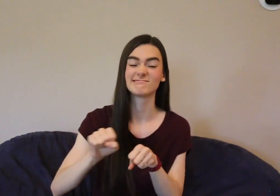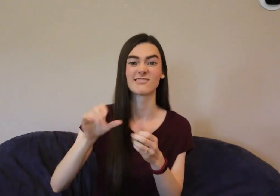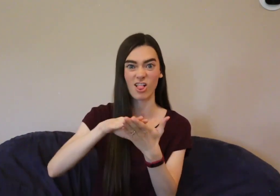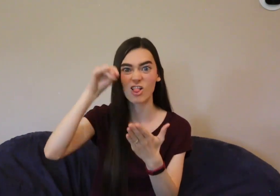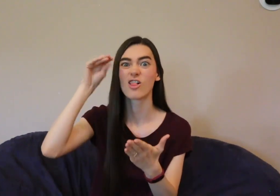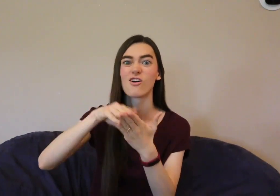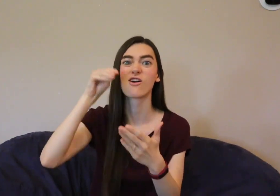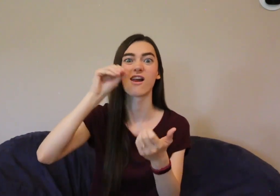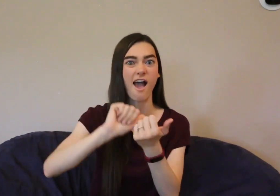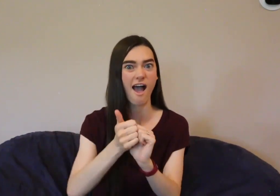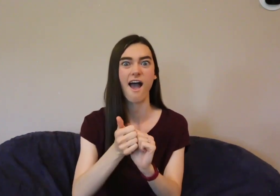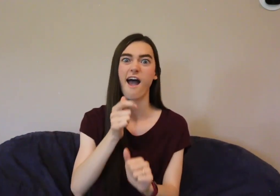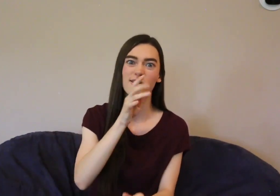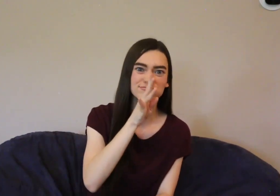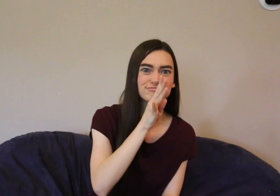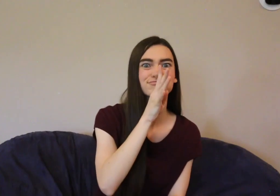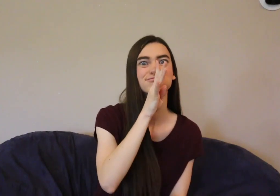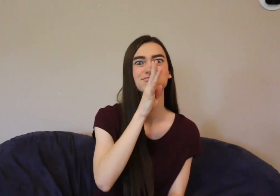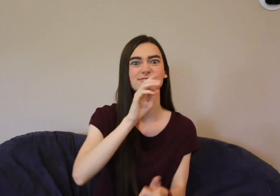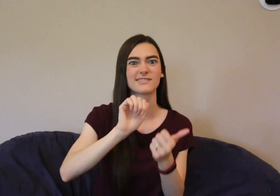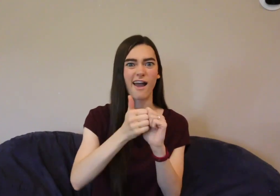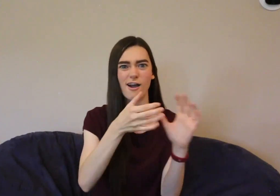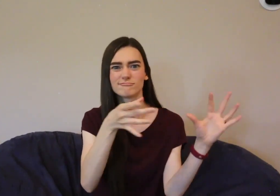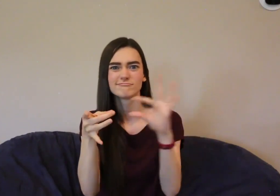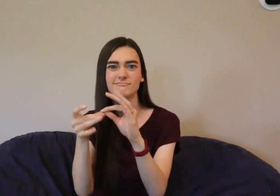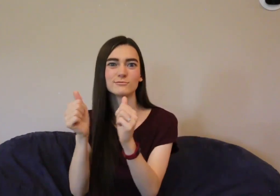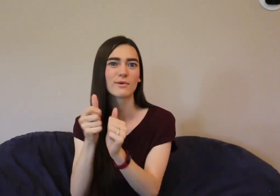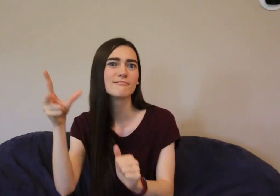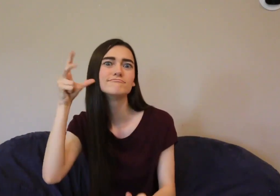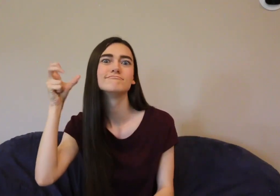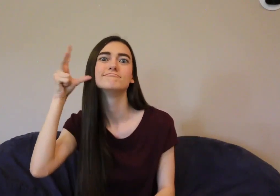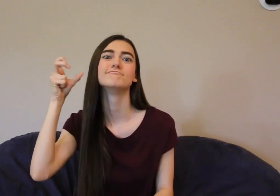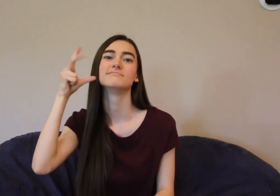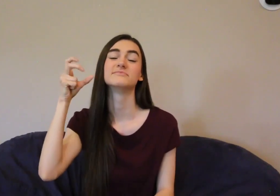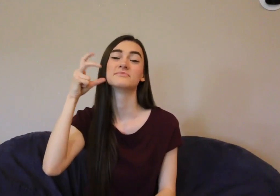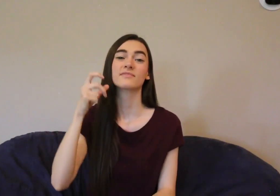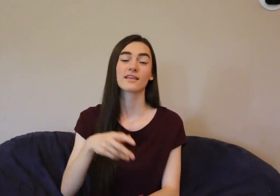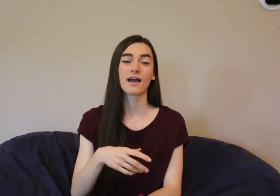I had to work hard to learn how to speak and how to connect that with sound.